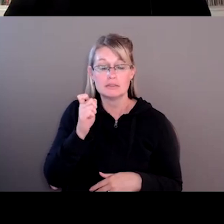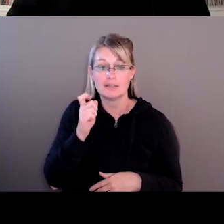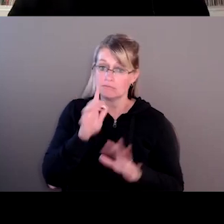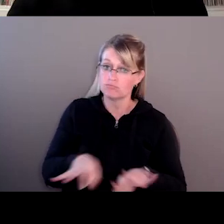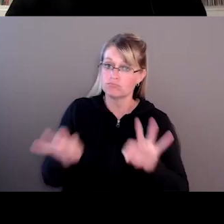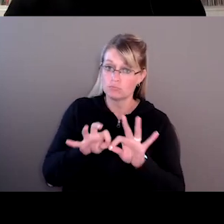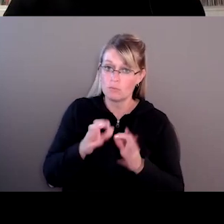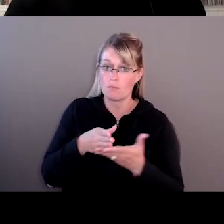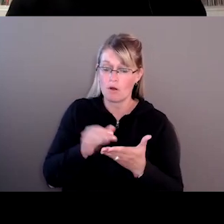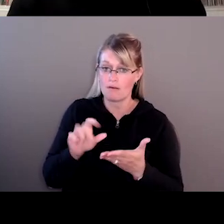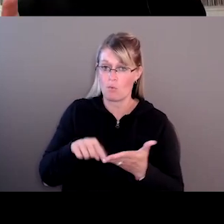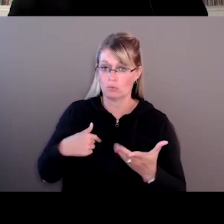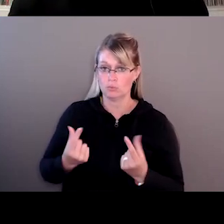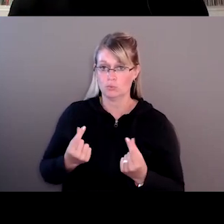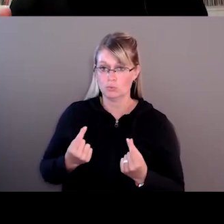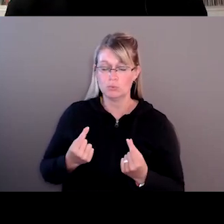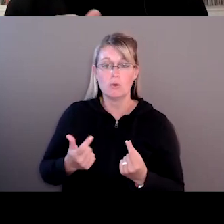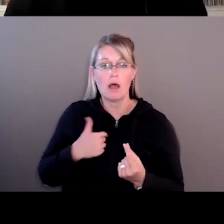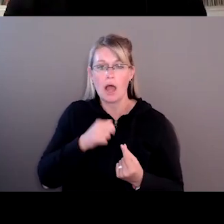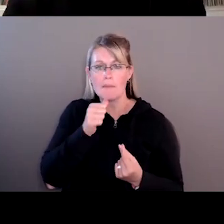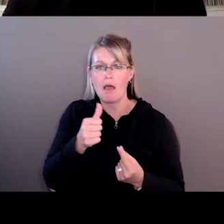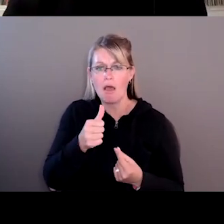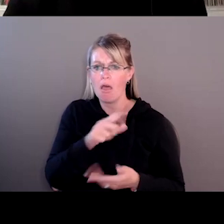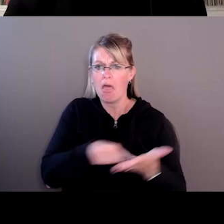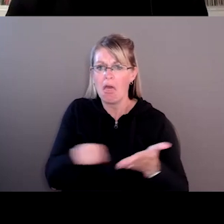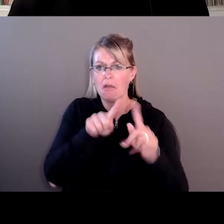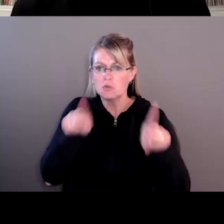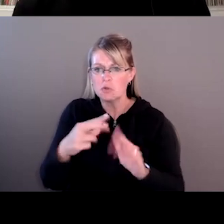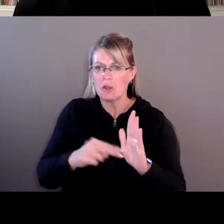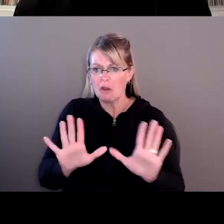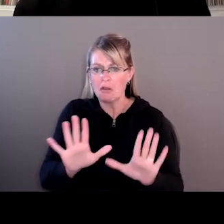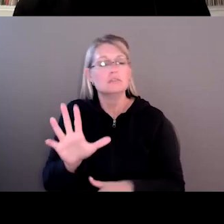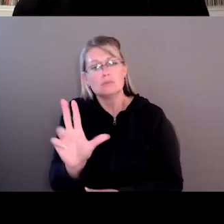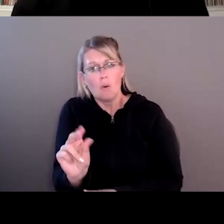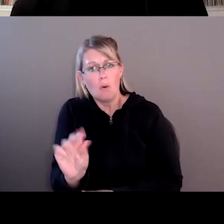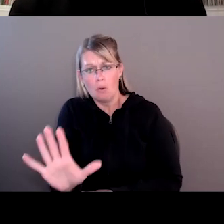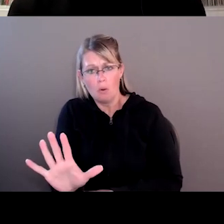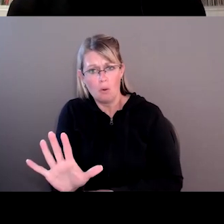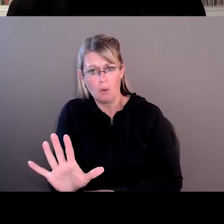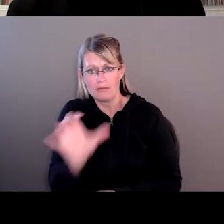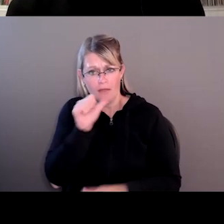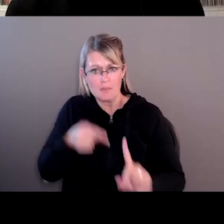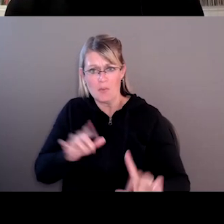aspect of what we do. So I am not bashing screen reader users in the presentation, far from it.